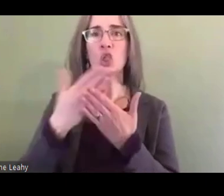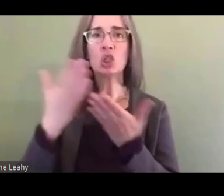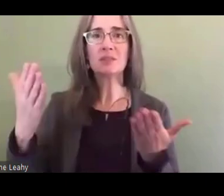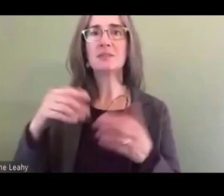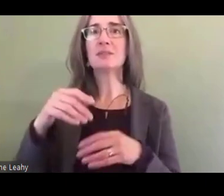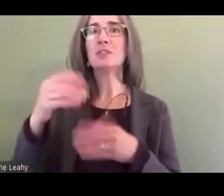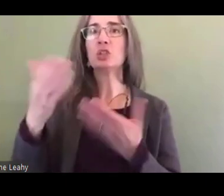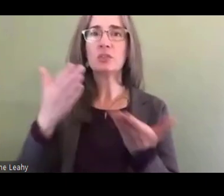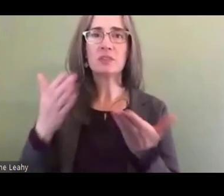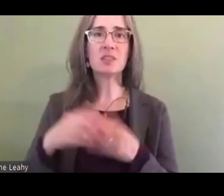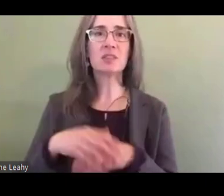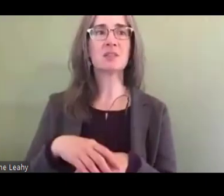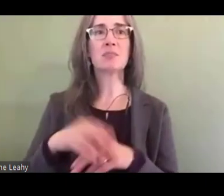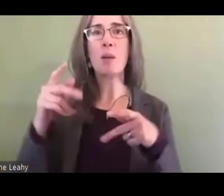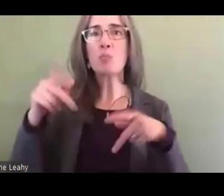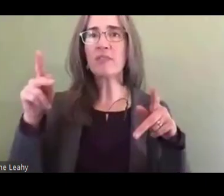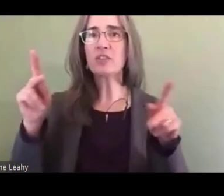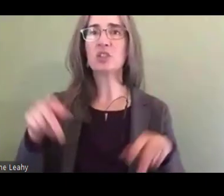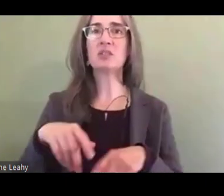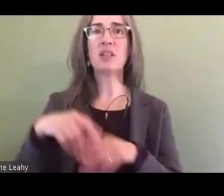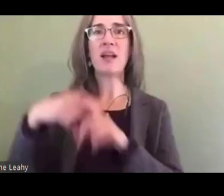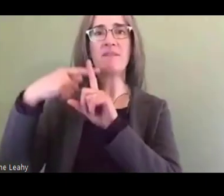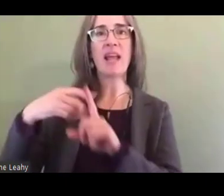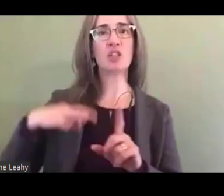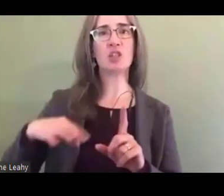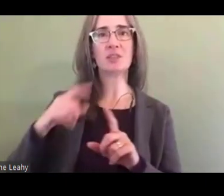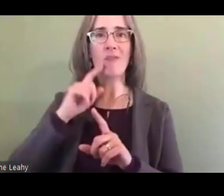or advantages of Winn‑Dixie's physical stores.